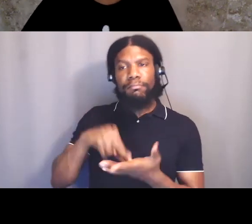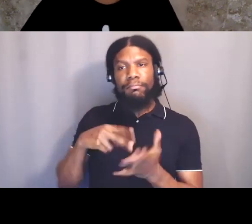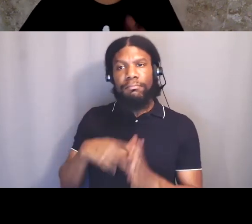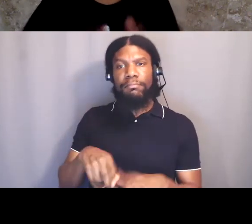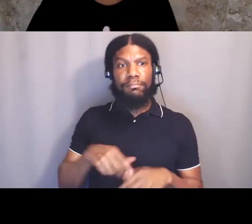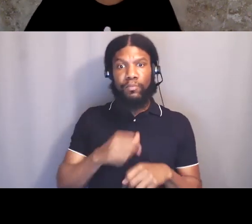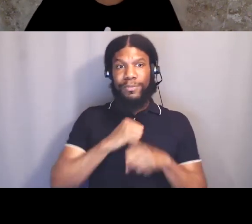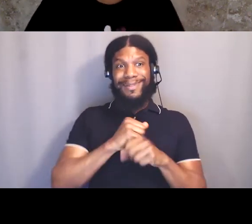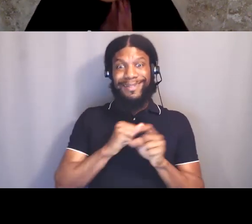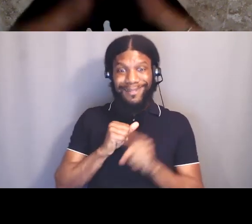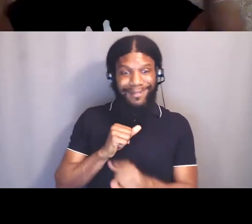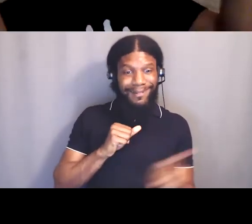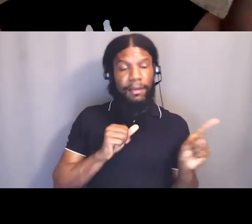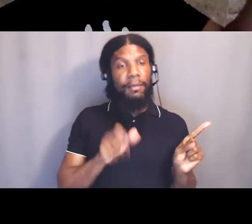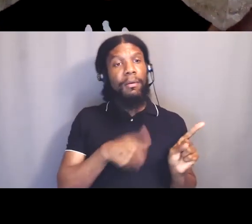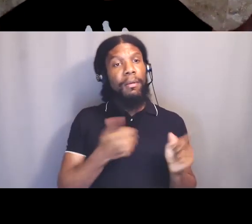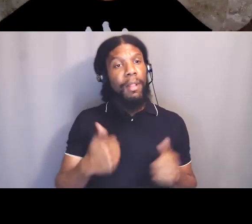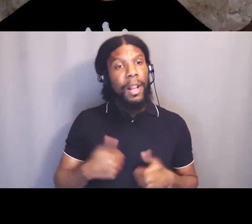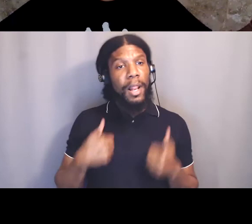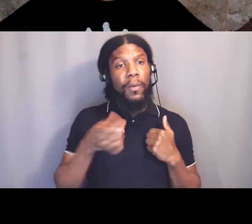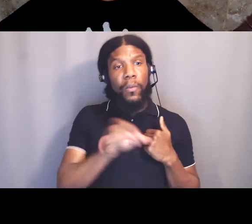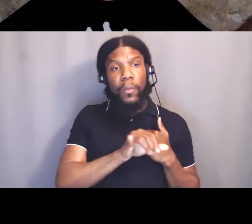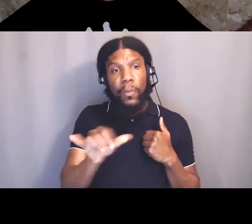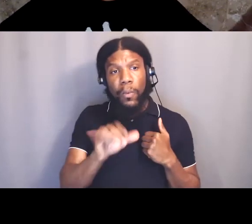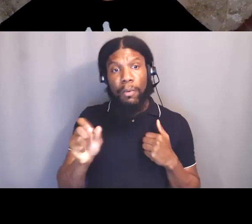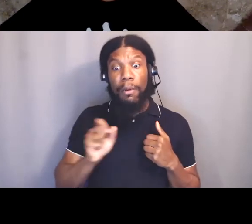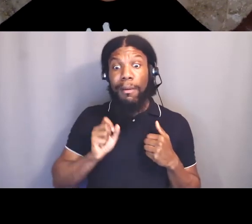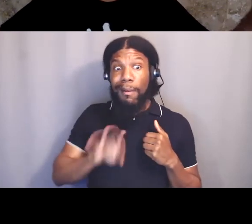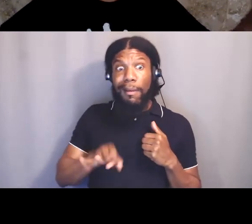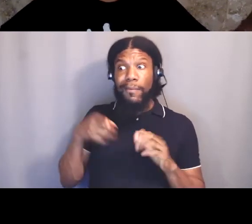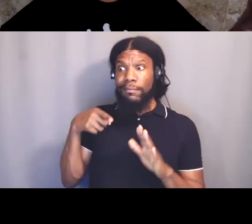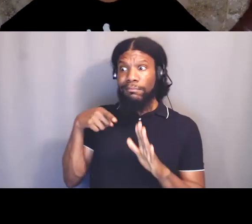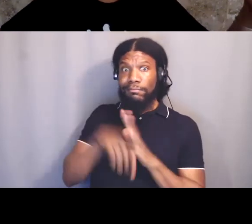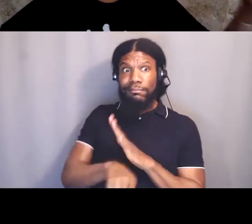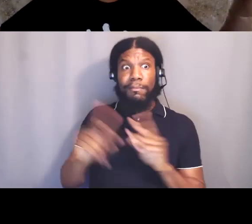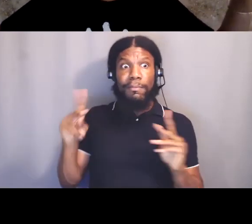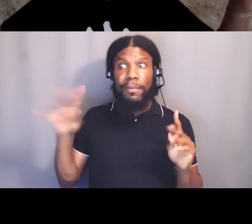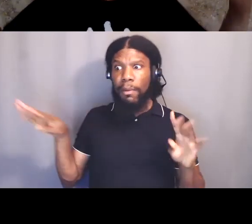So if George Floyd cracked the world wide open and you've heard me speak in these terms before.